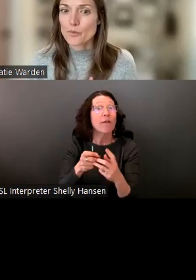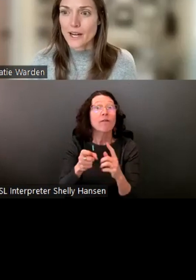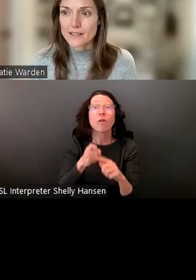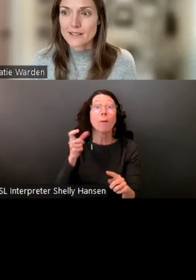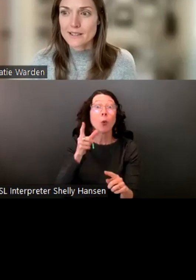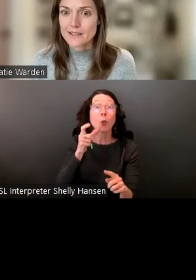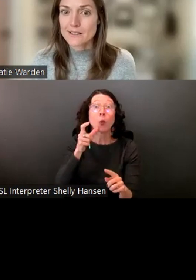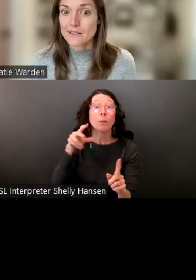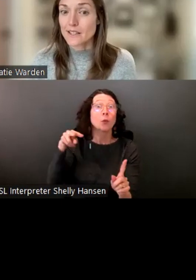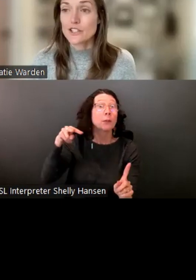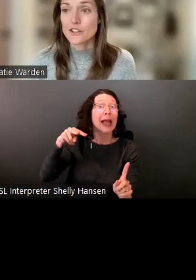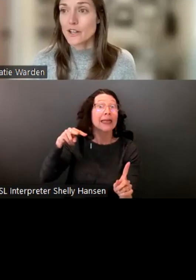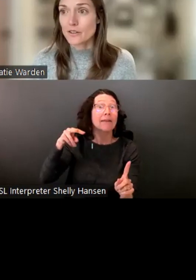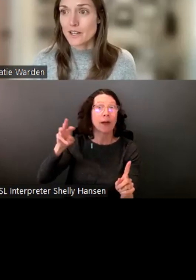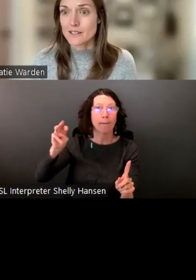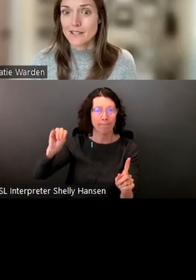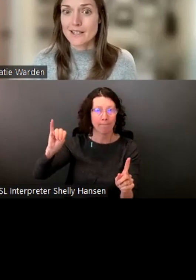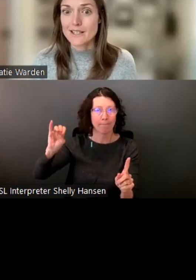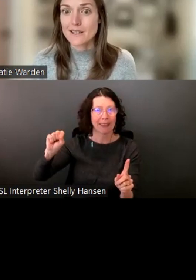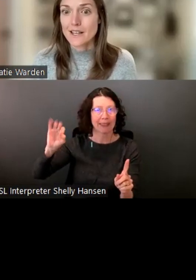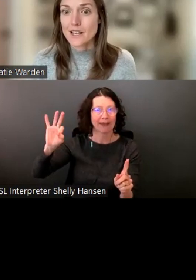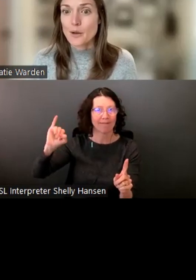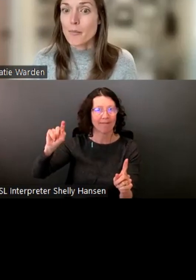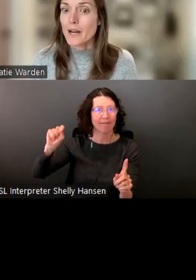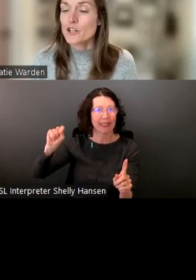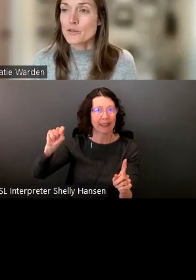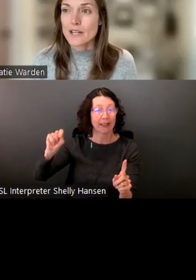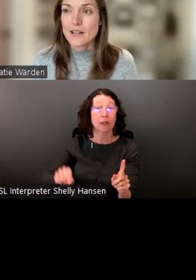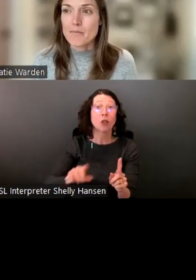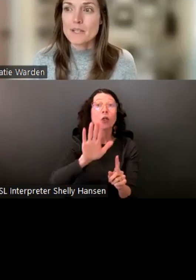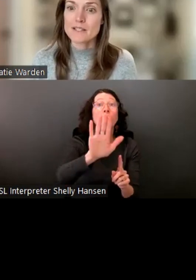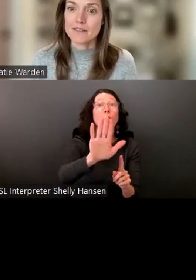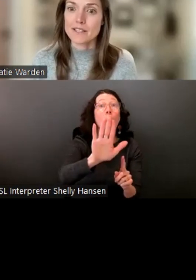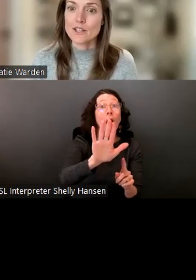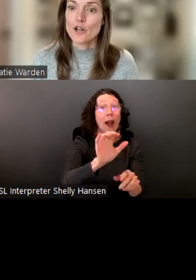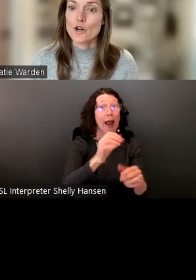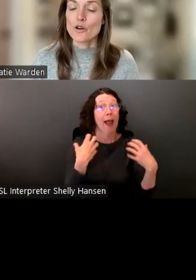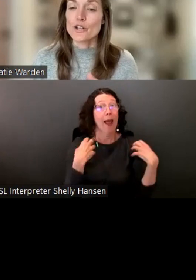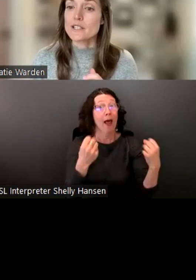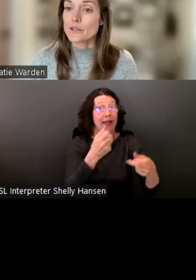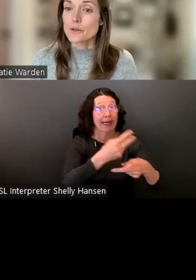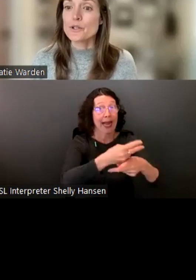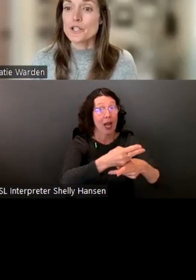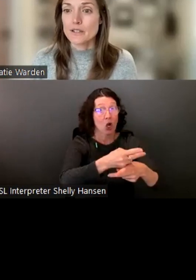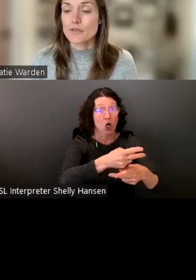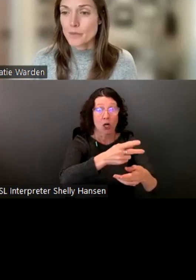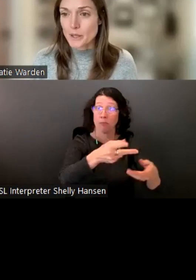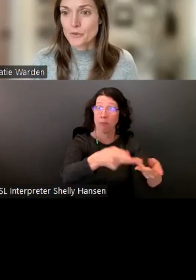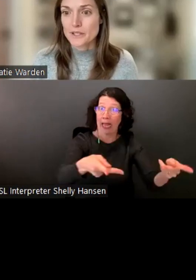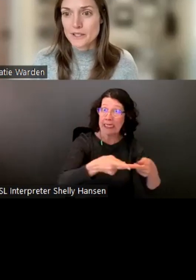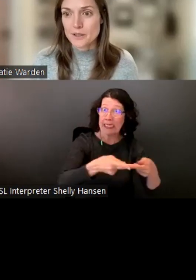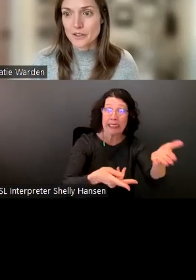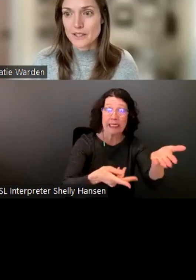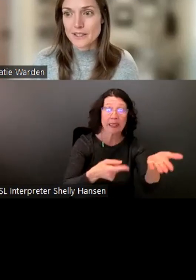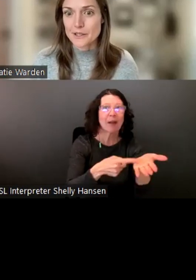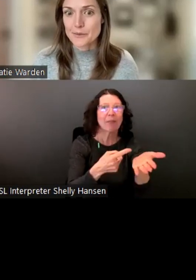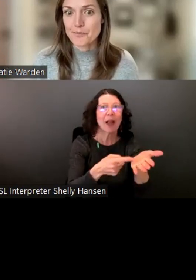or practices in your healthcare setting might create a misfit or an exclusion for people with disabilities.